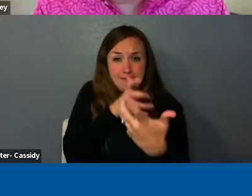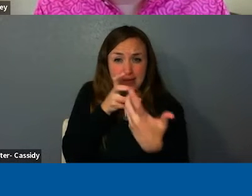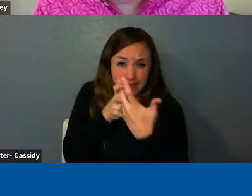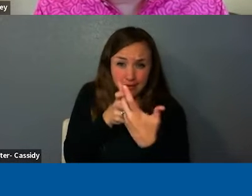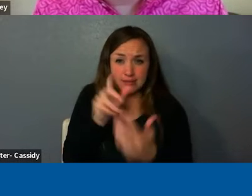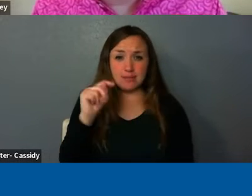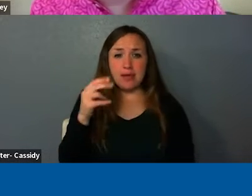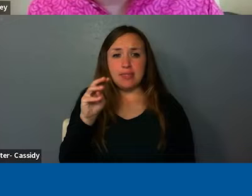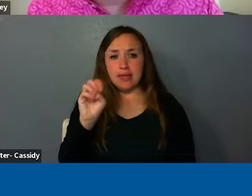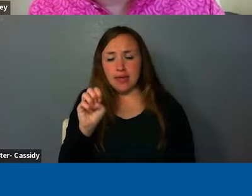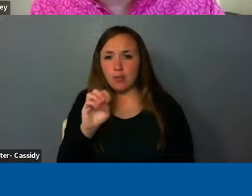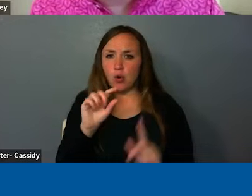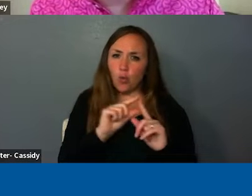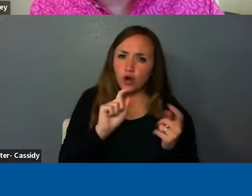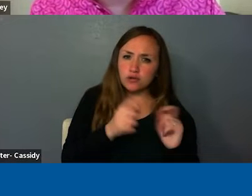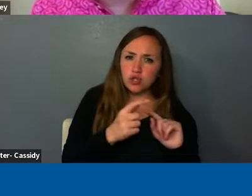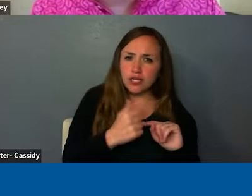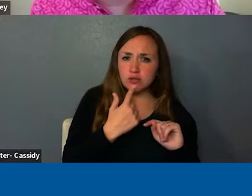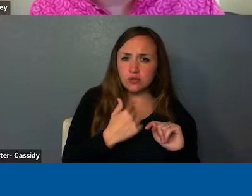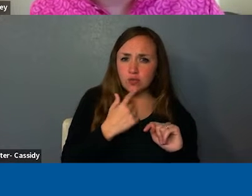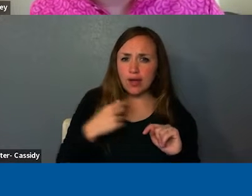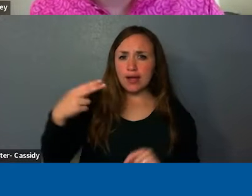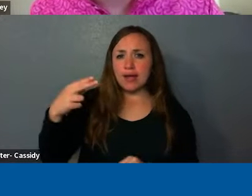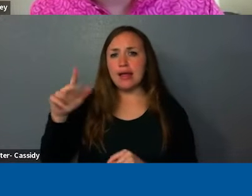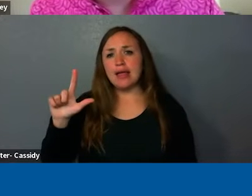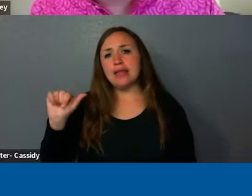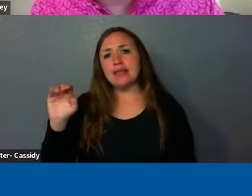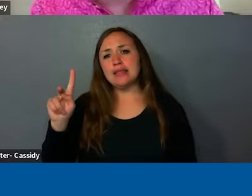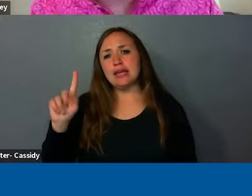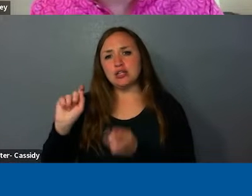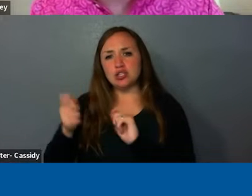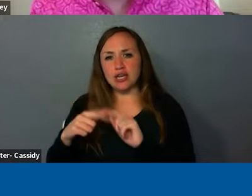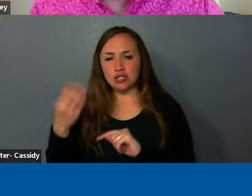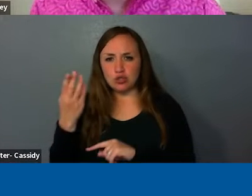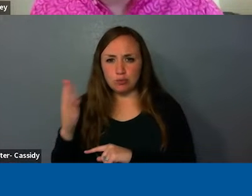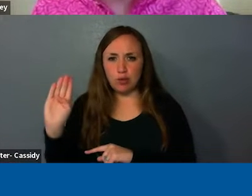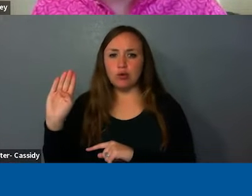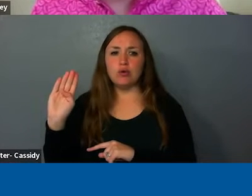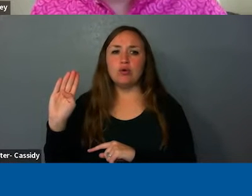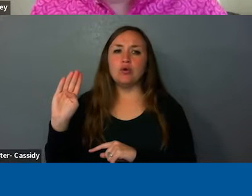so texts, I'm changing to red, hyperlinks, I'm changing to dark blue, disabled texts, I'm changing to gray,